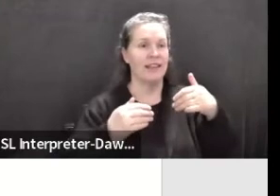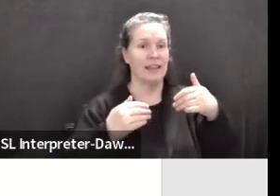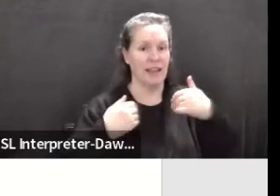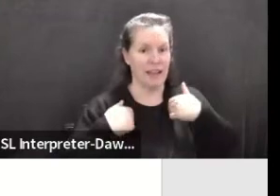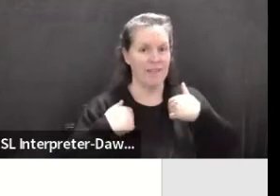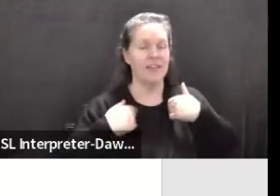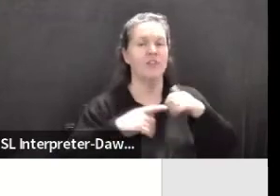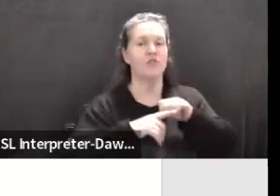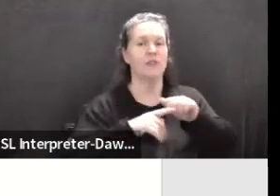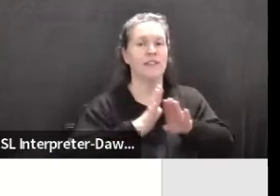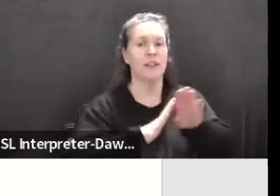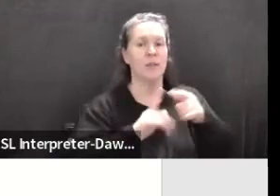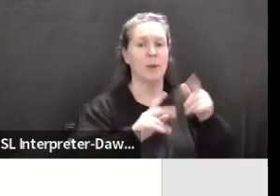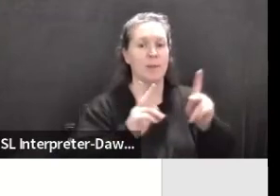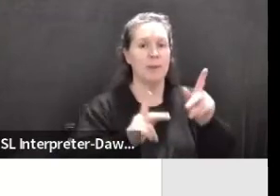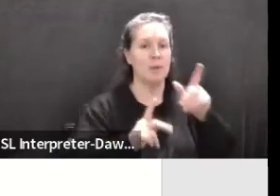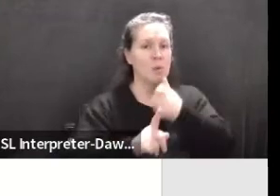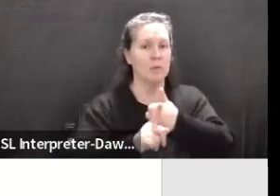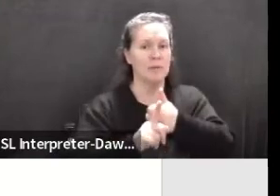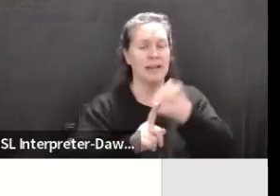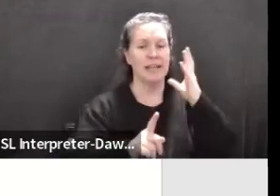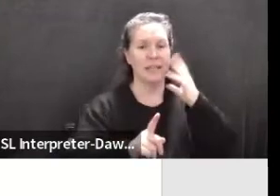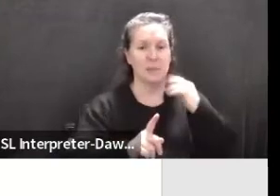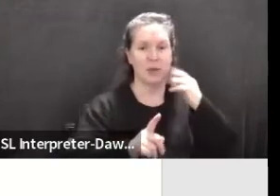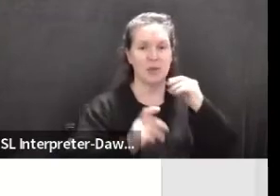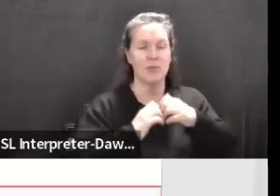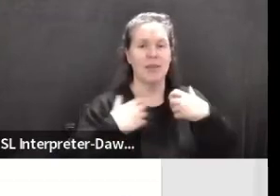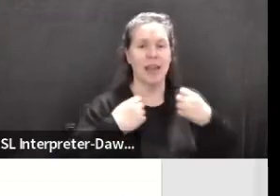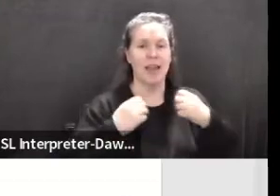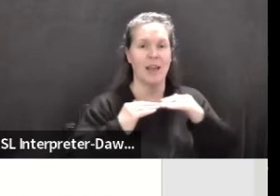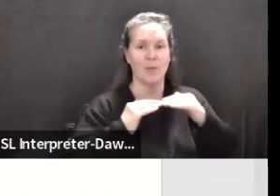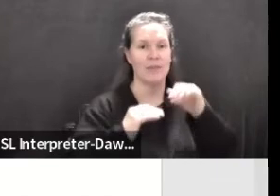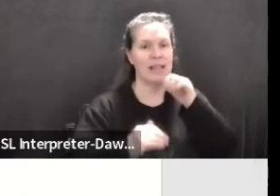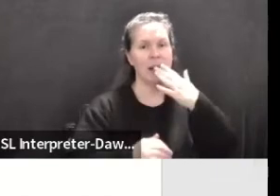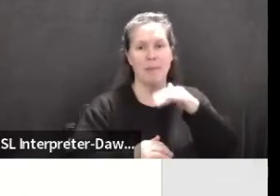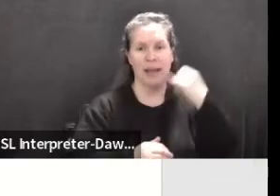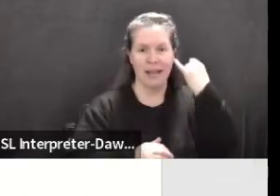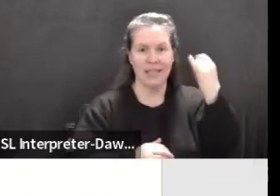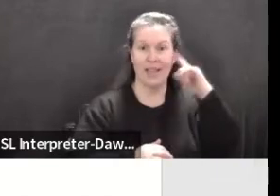by people who are experienced in health equity training isn't a bad idea, I think that's probably a good choice,